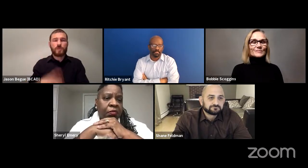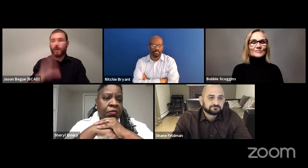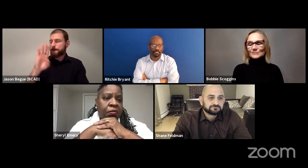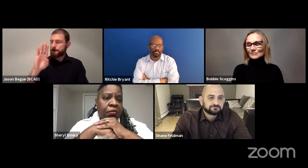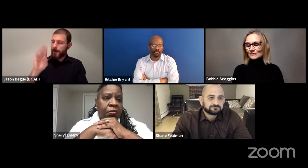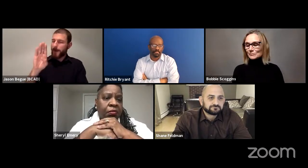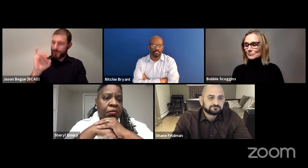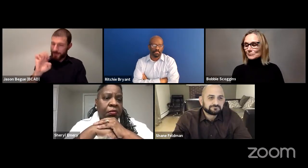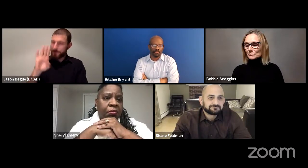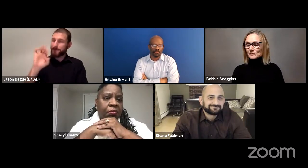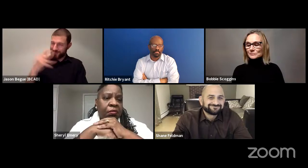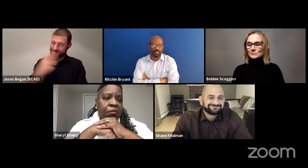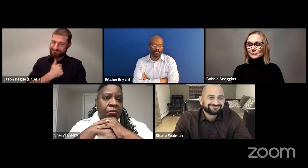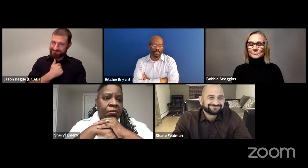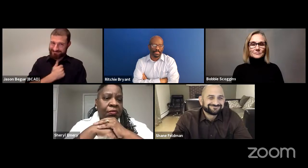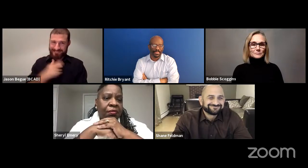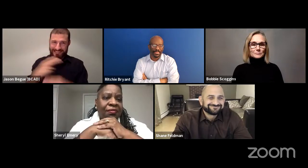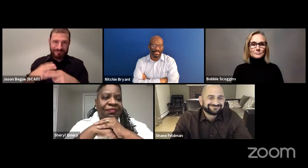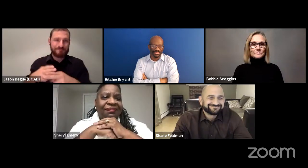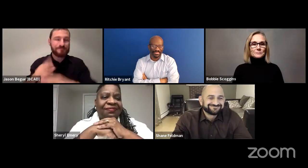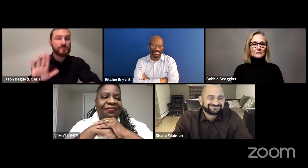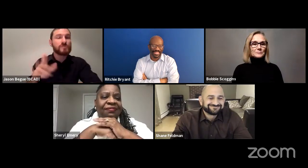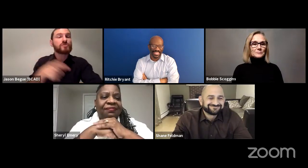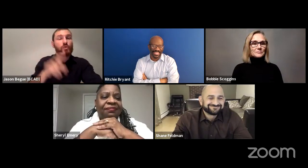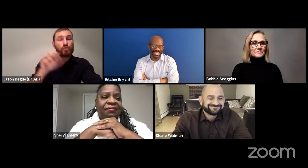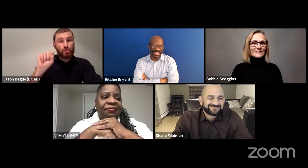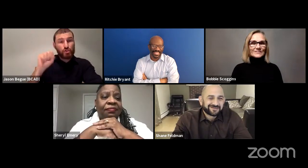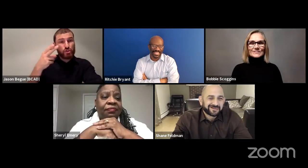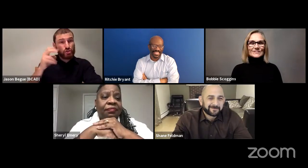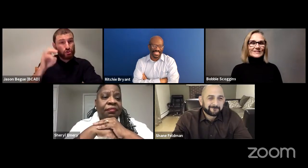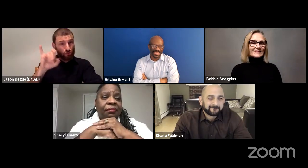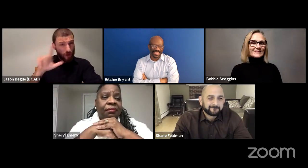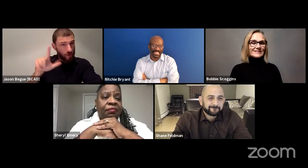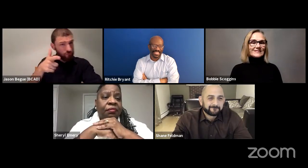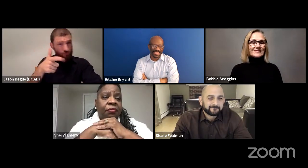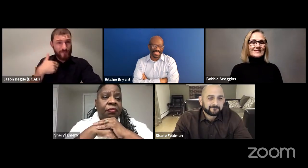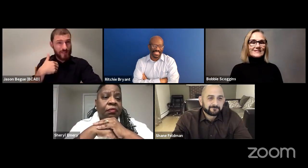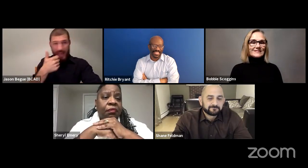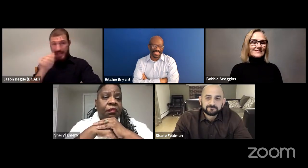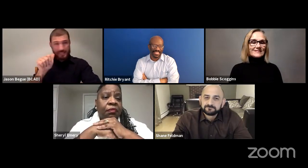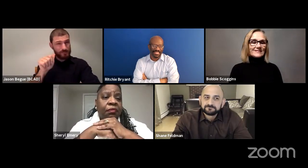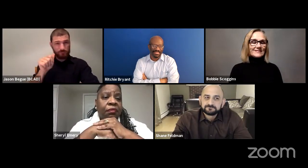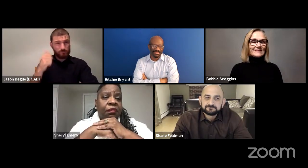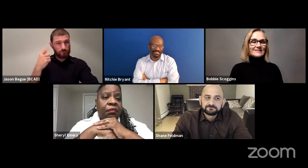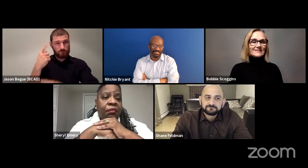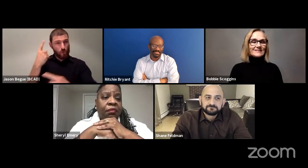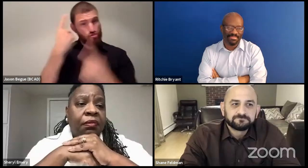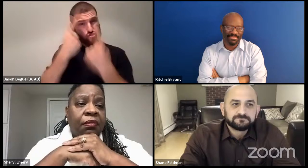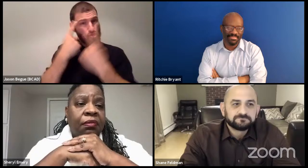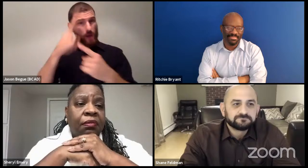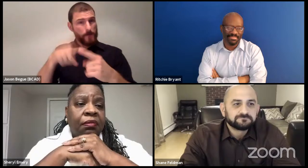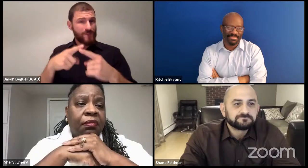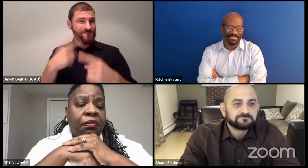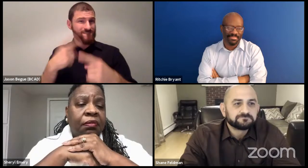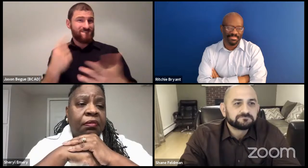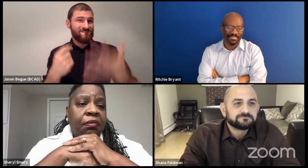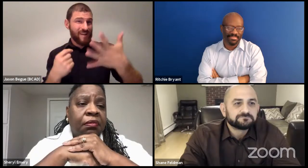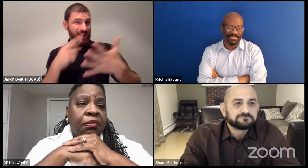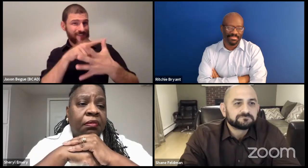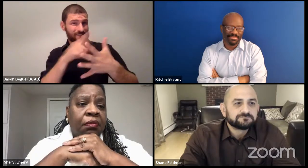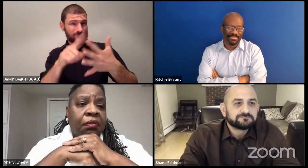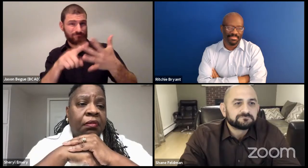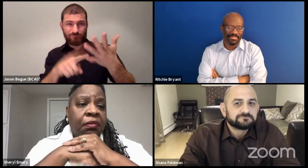Thank you, Bobbie Beth. Sheryl, anything you would like to add? Any thoughts